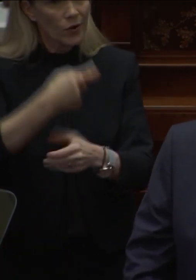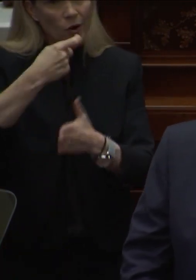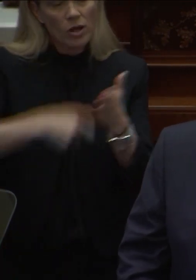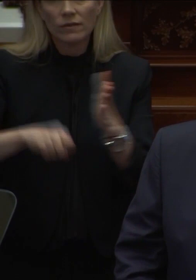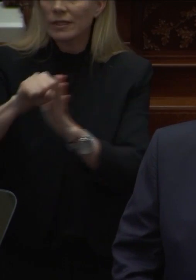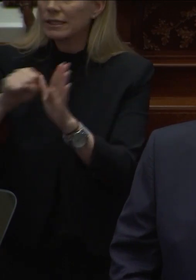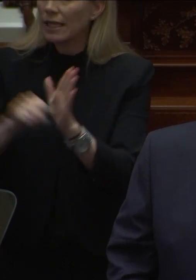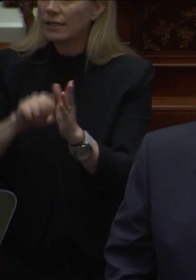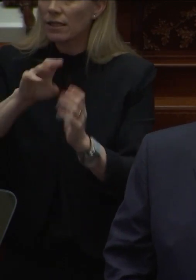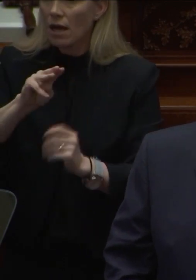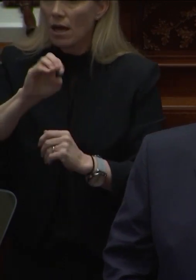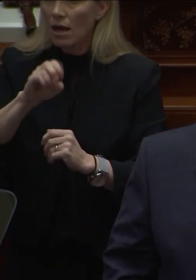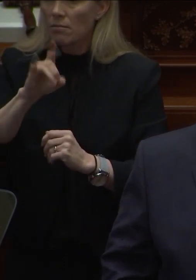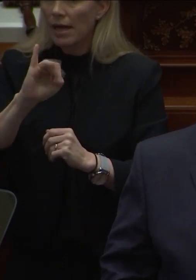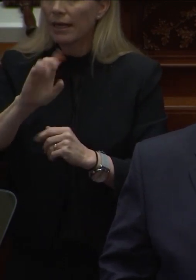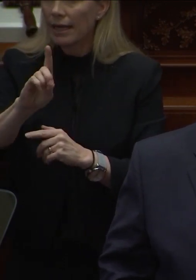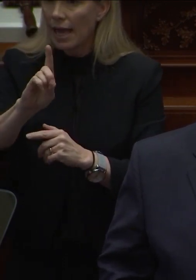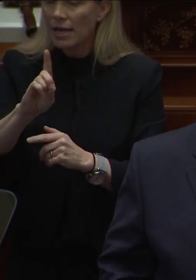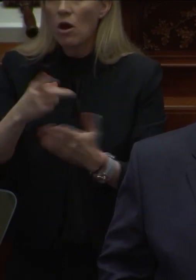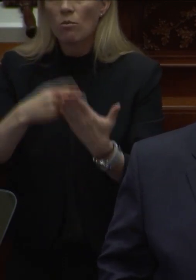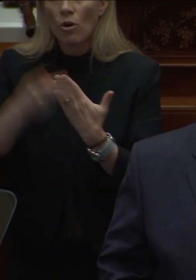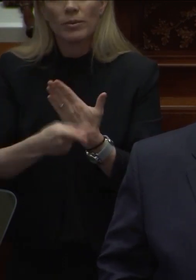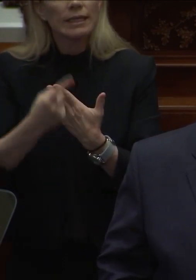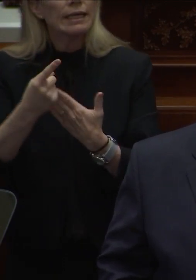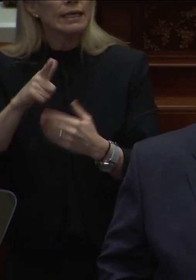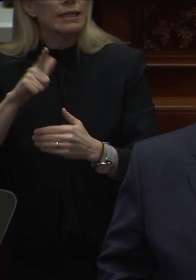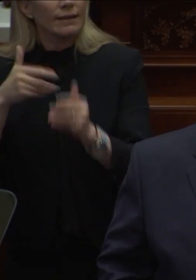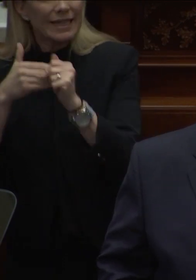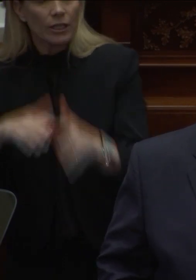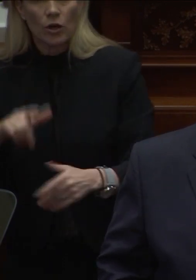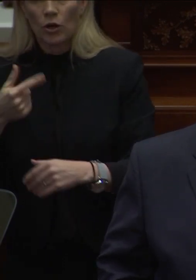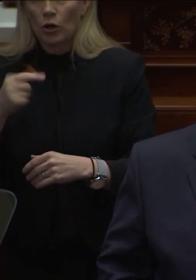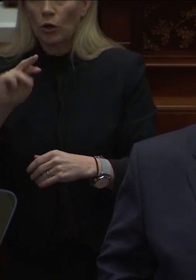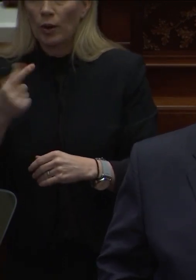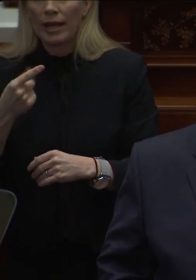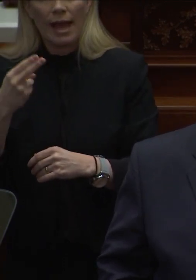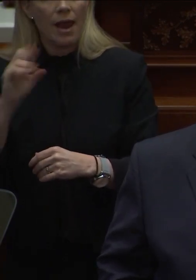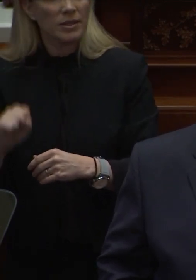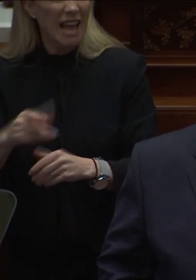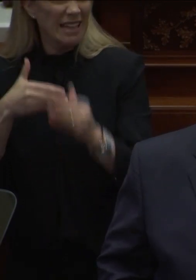ASSESSMENT TO HELP COVER THE COSTS OF THE STATE'S MEDICAID PROGRAM, SOMETHING THAT LEADER